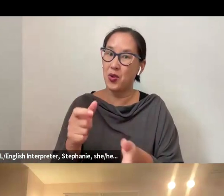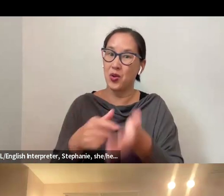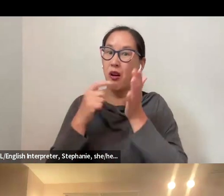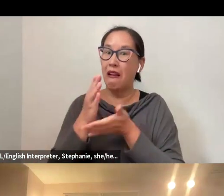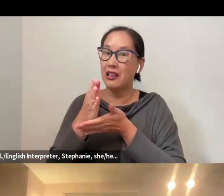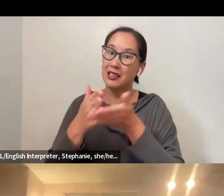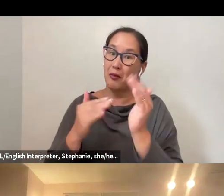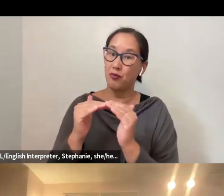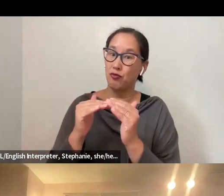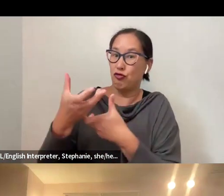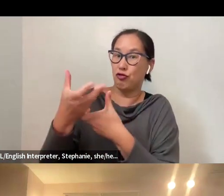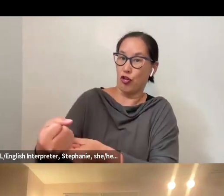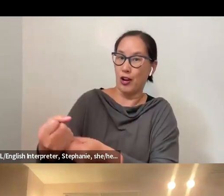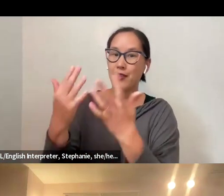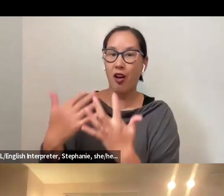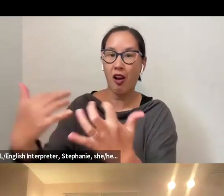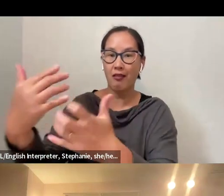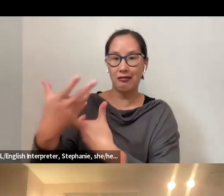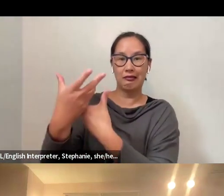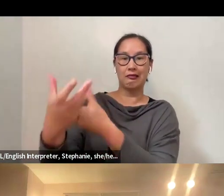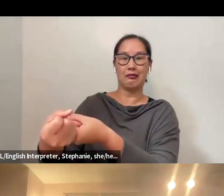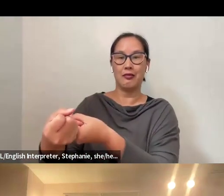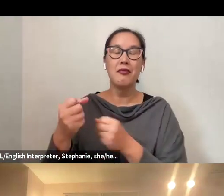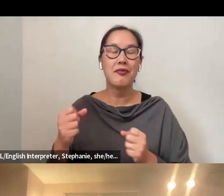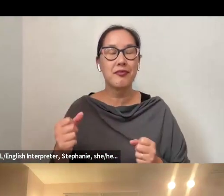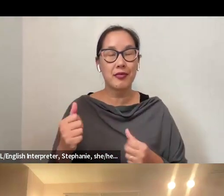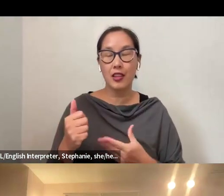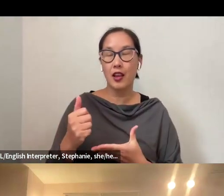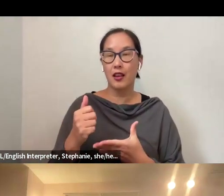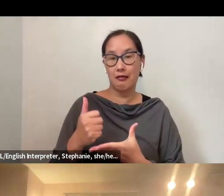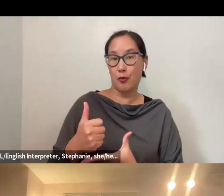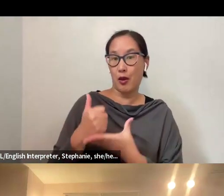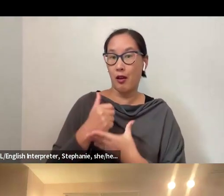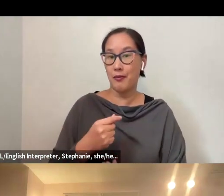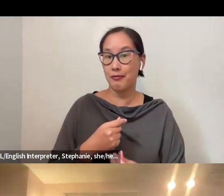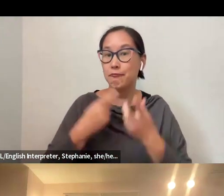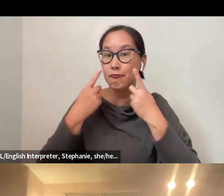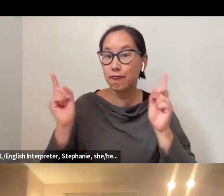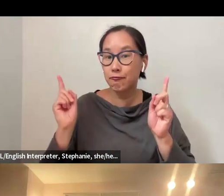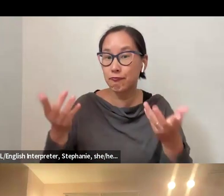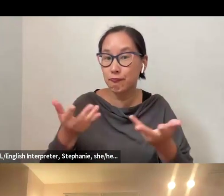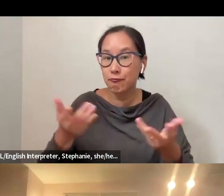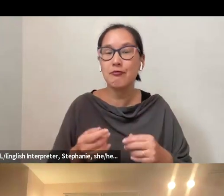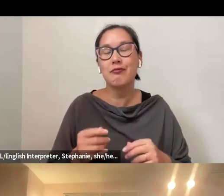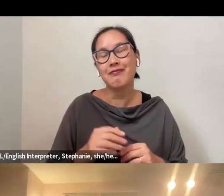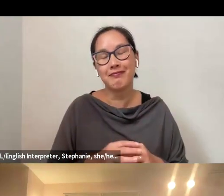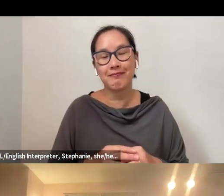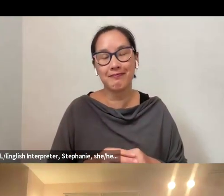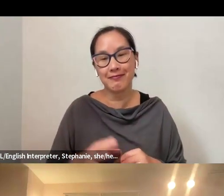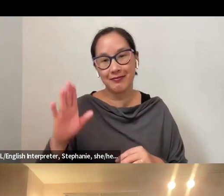But I think what helped me get through it is, is knowing that I am showing one experience